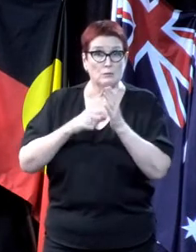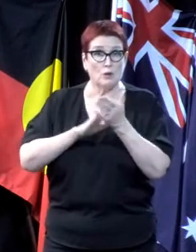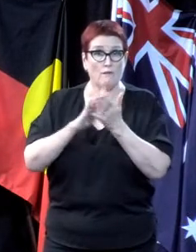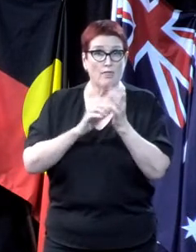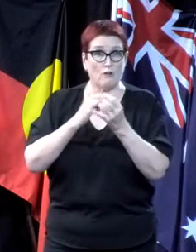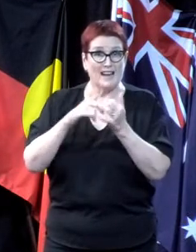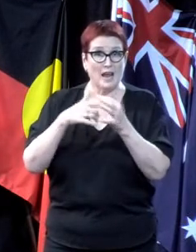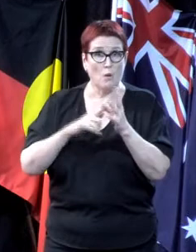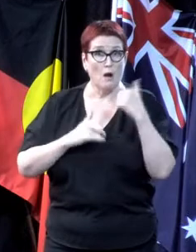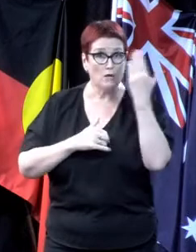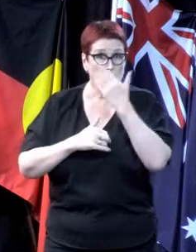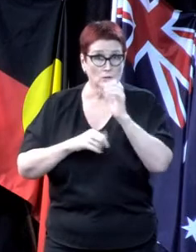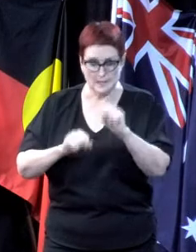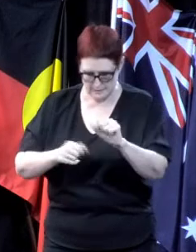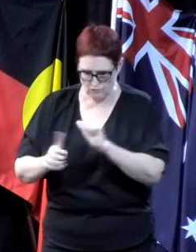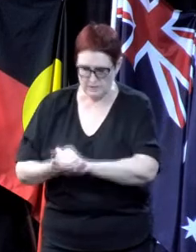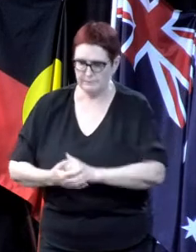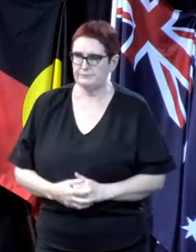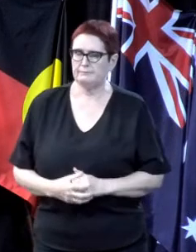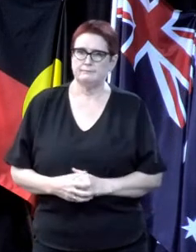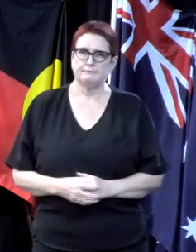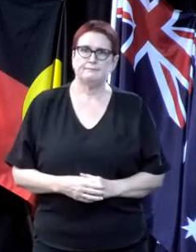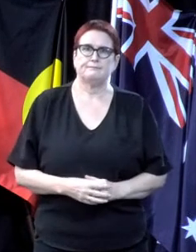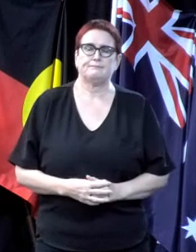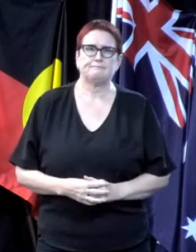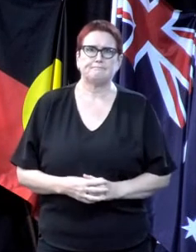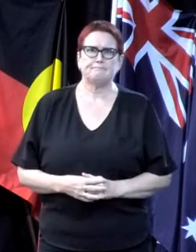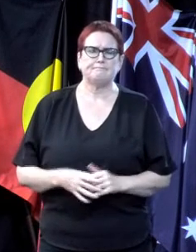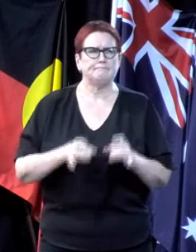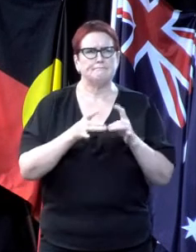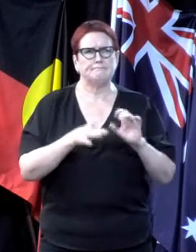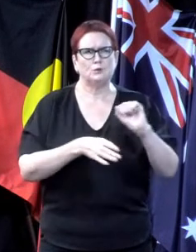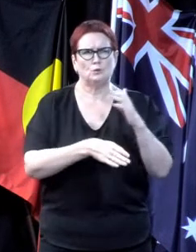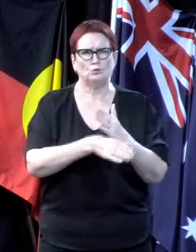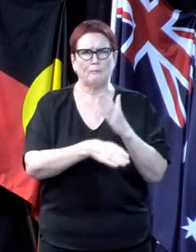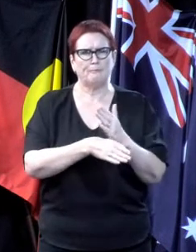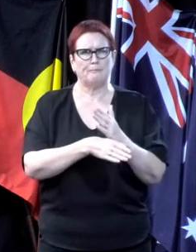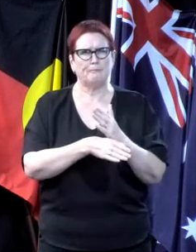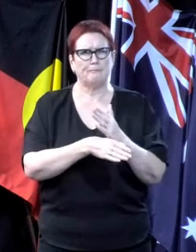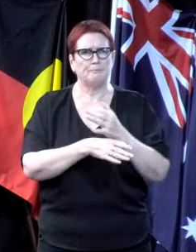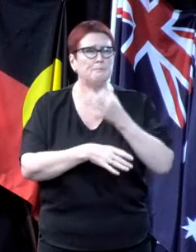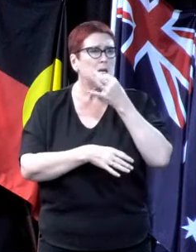That is correct. Did you commence in that position in an acting role January 2012 and then